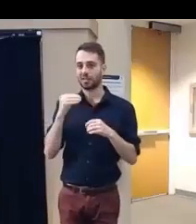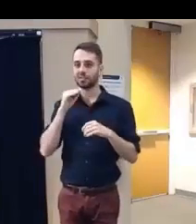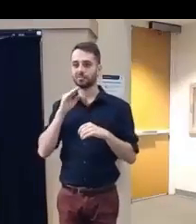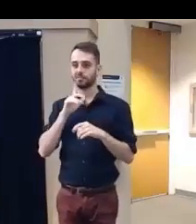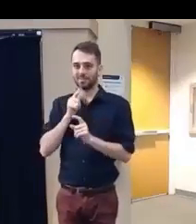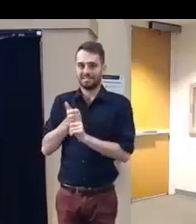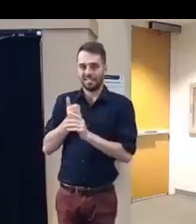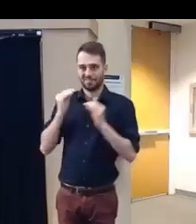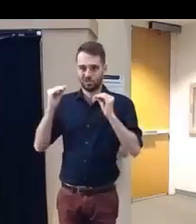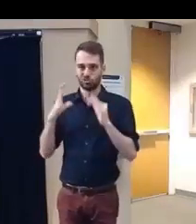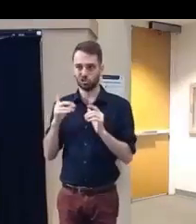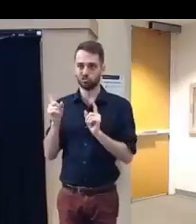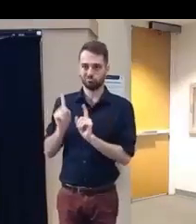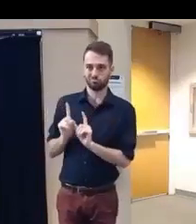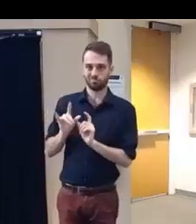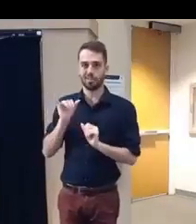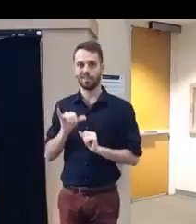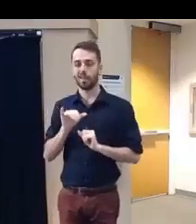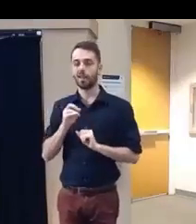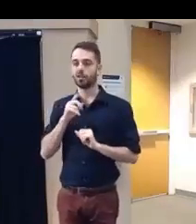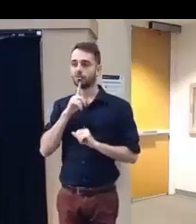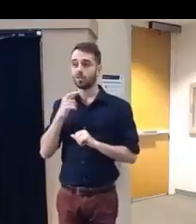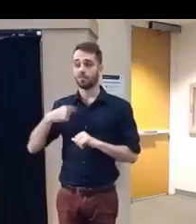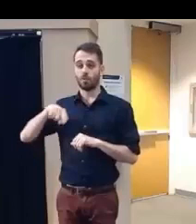for everything that you do on behalf of our Learners ultimately for our patients